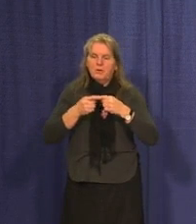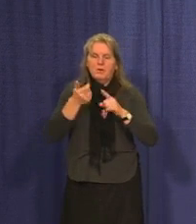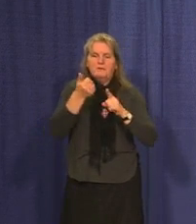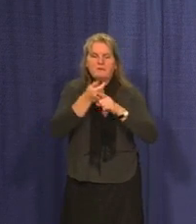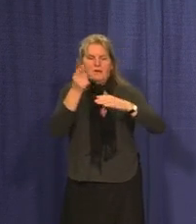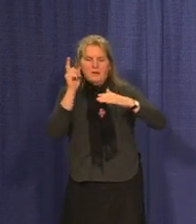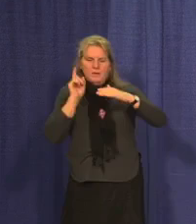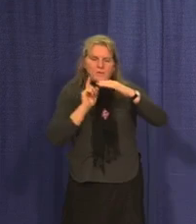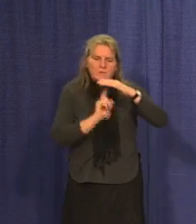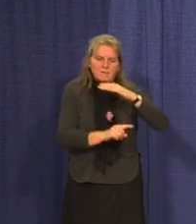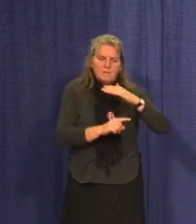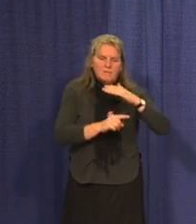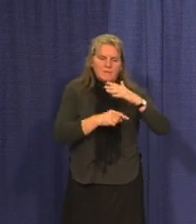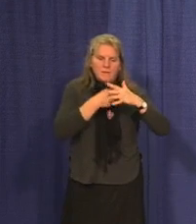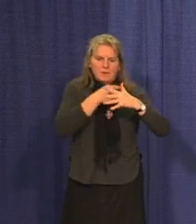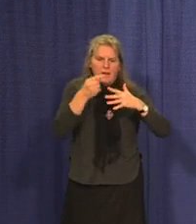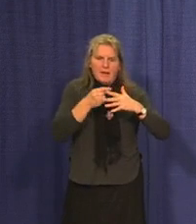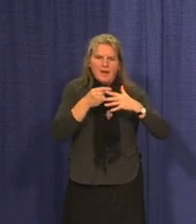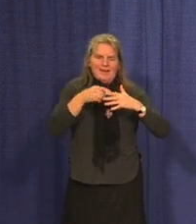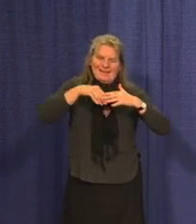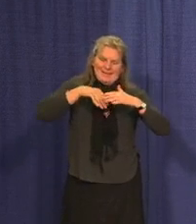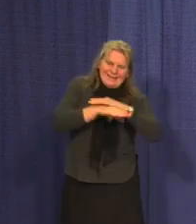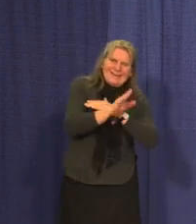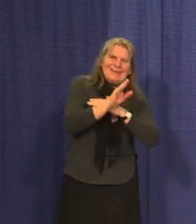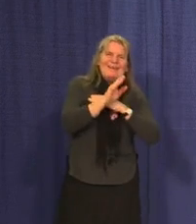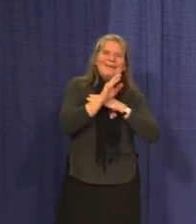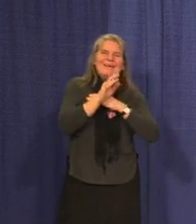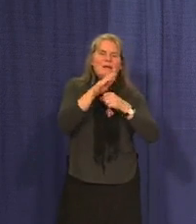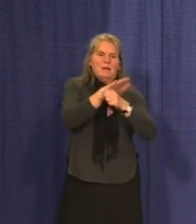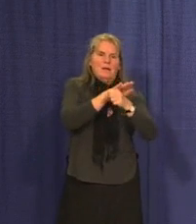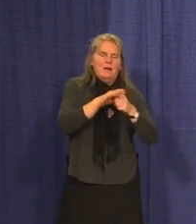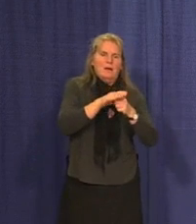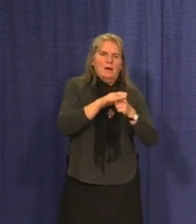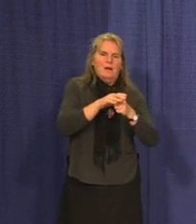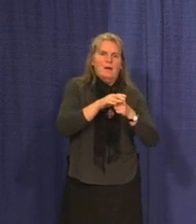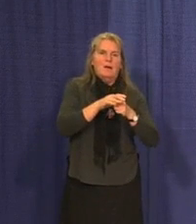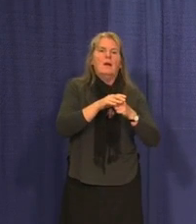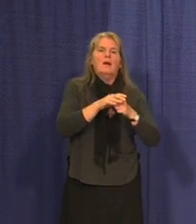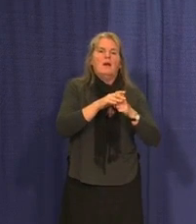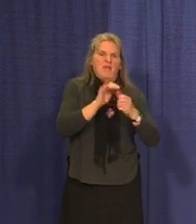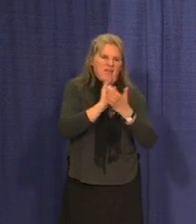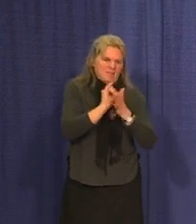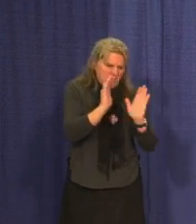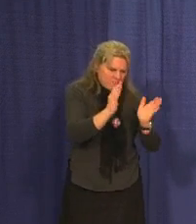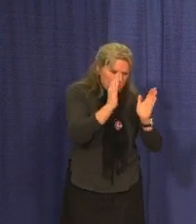On orders and self quarantine measures and entry, and don't